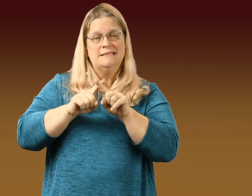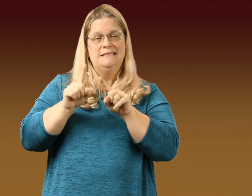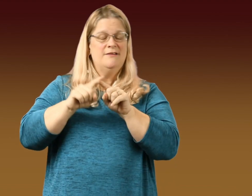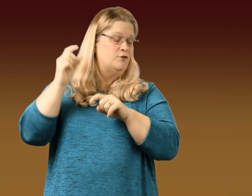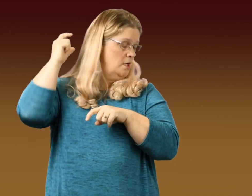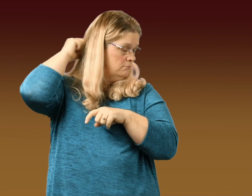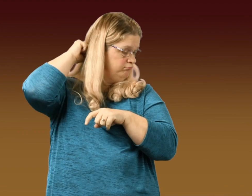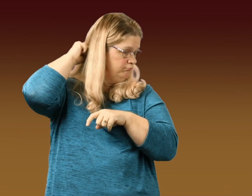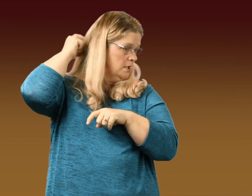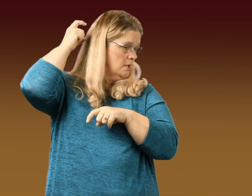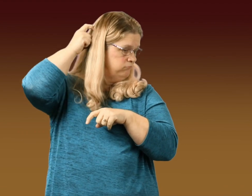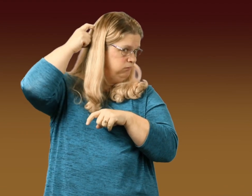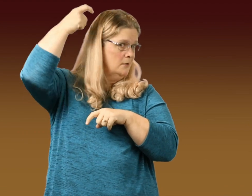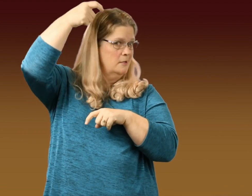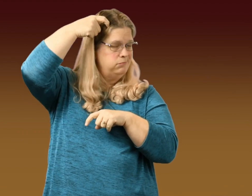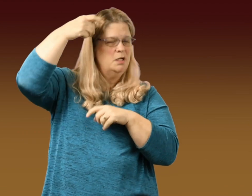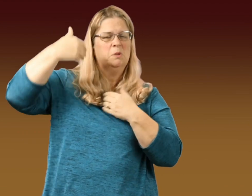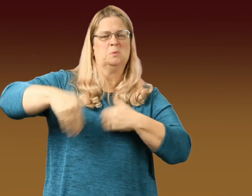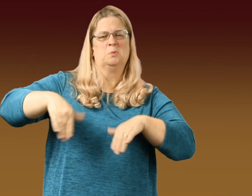and the states of the brain itself.